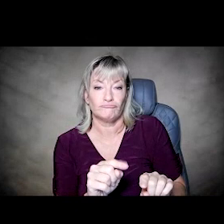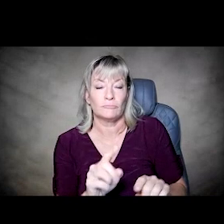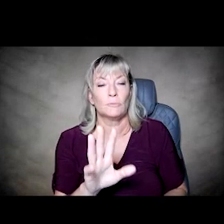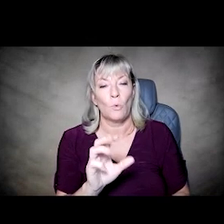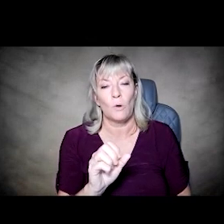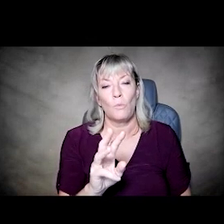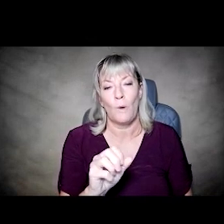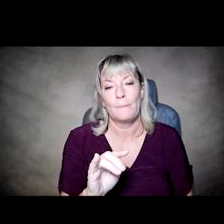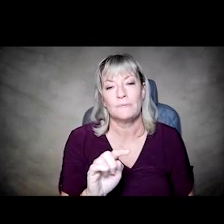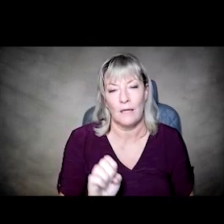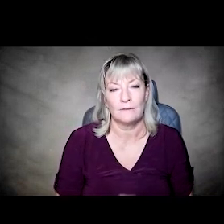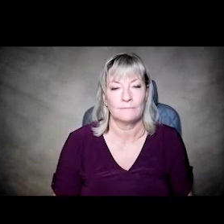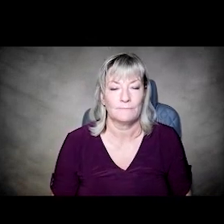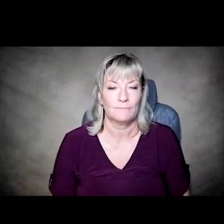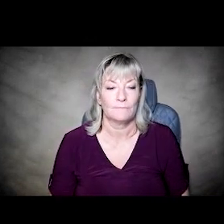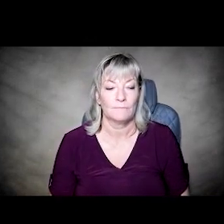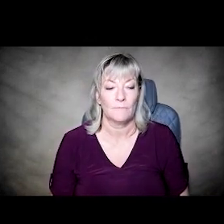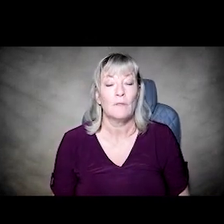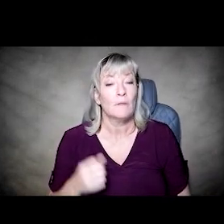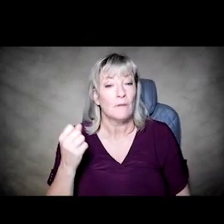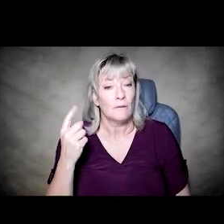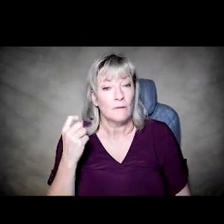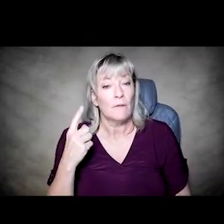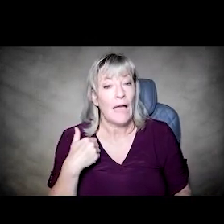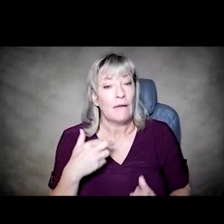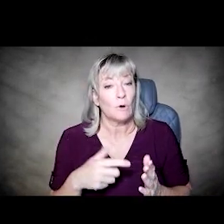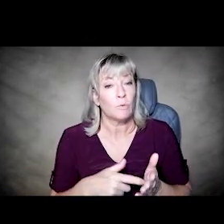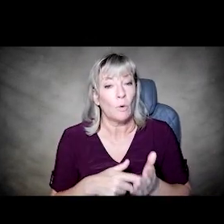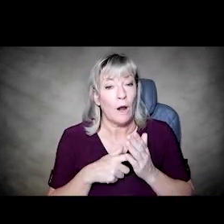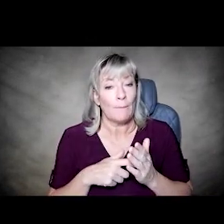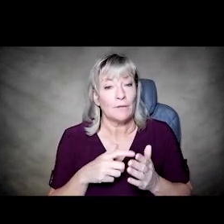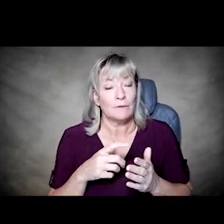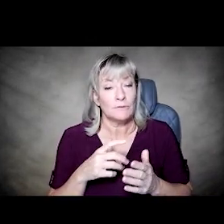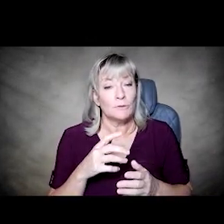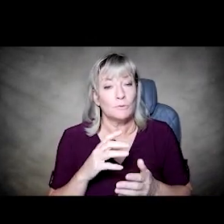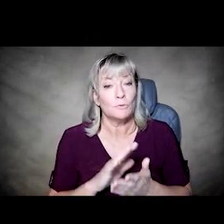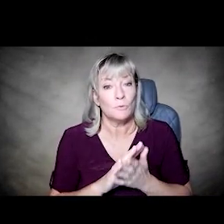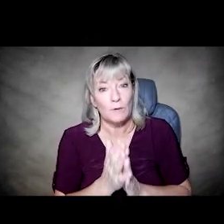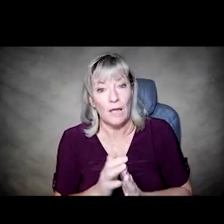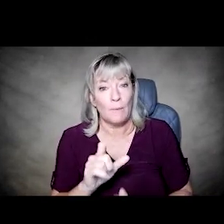And while there is the requirement to get your website live in year one of your grant,